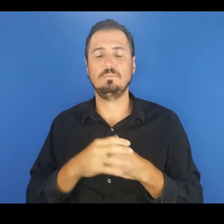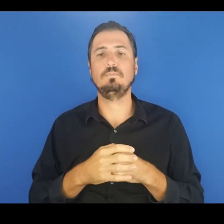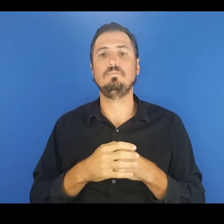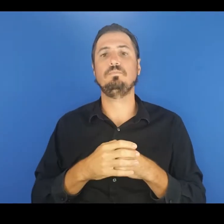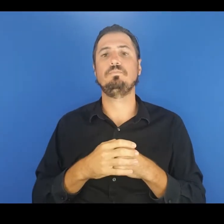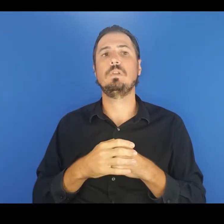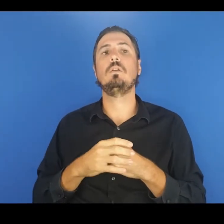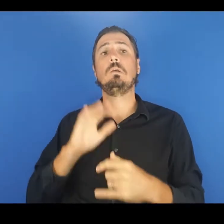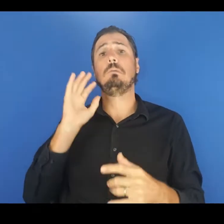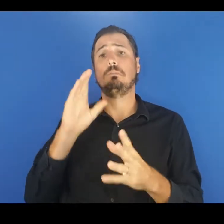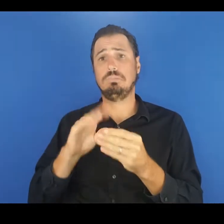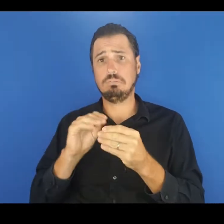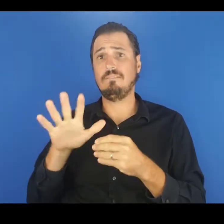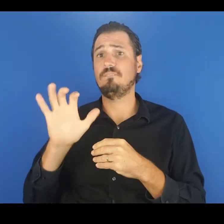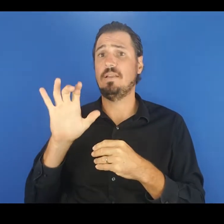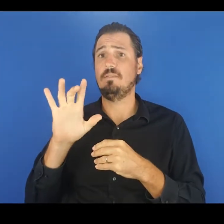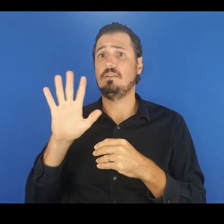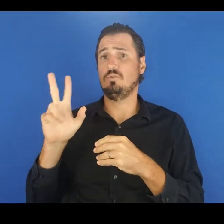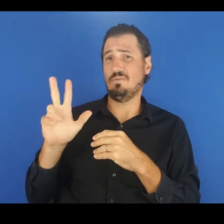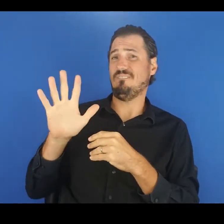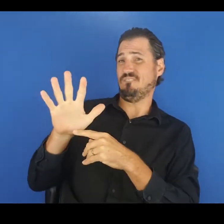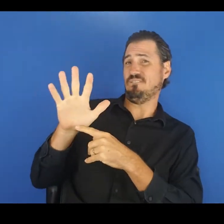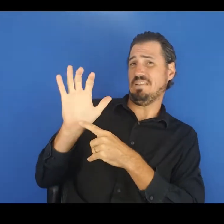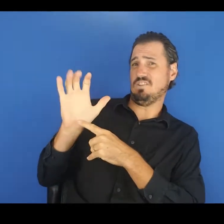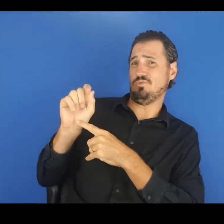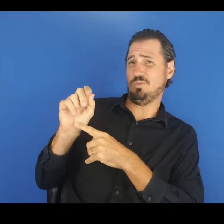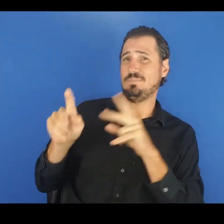The cumulative case count is 520